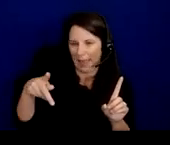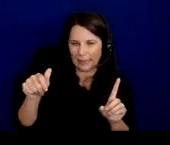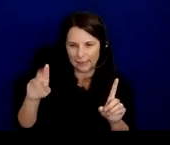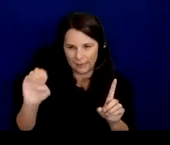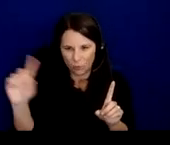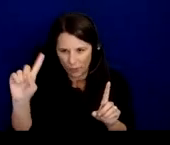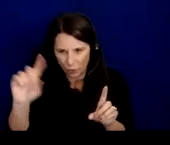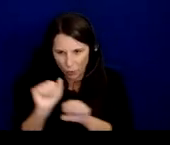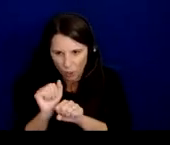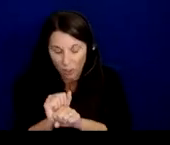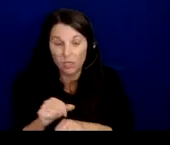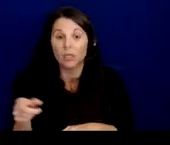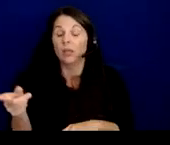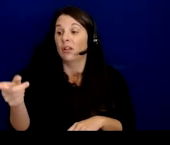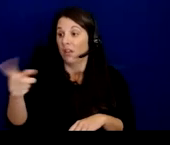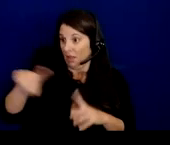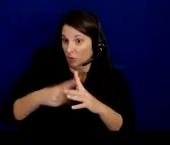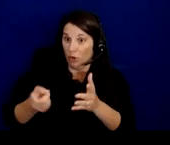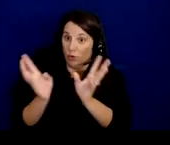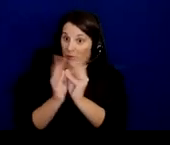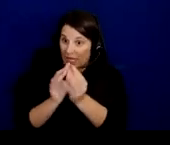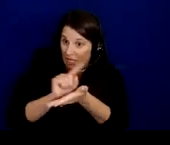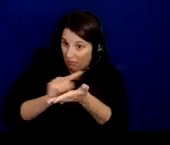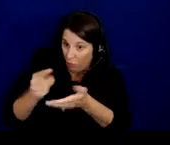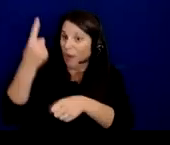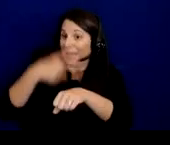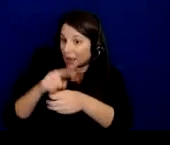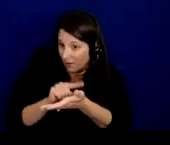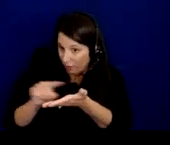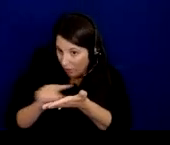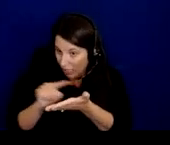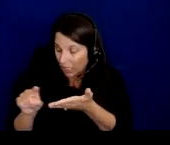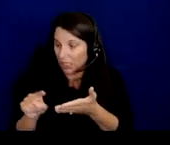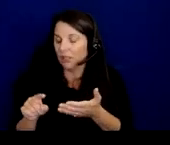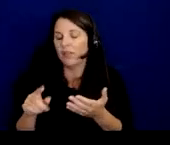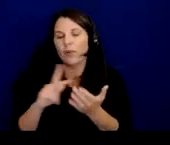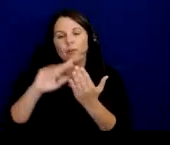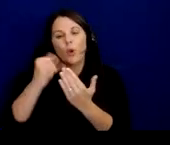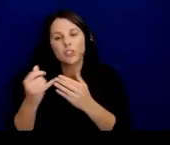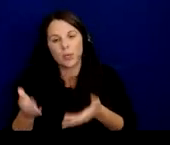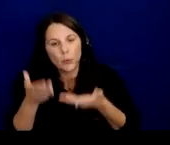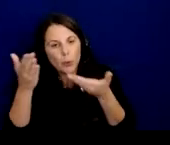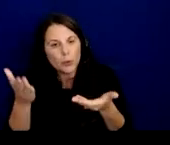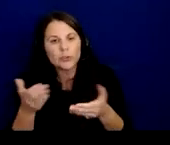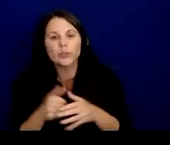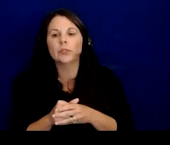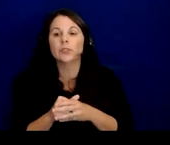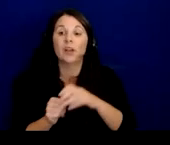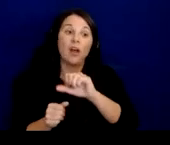They started to outline a project proposal. They invited students from all over the campus, you know, art students, design